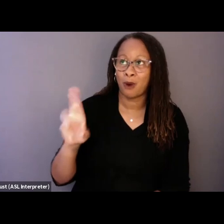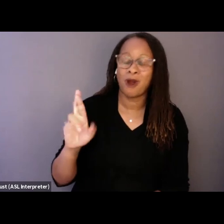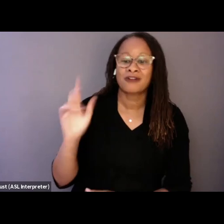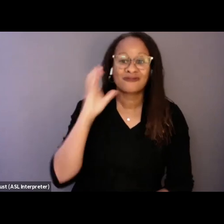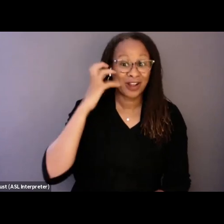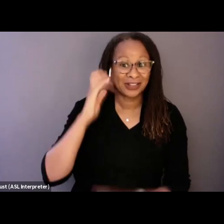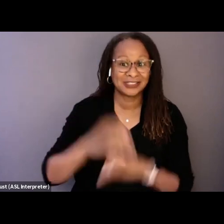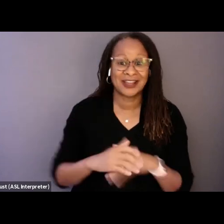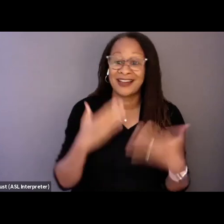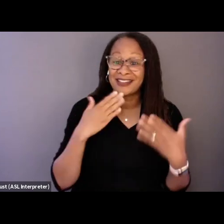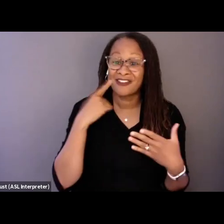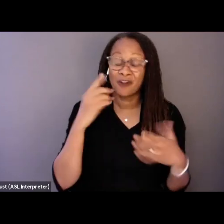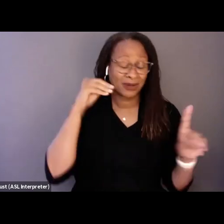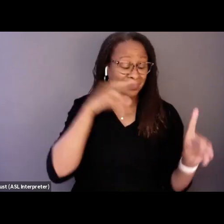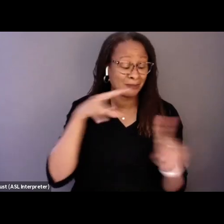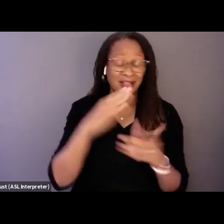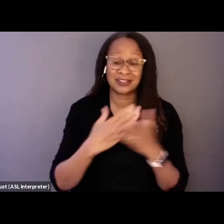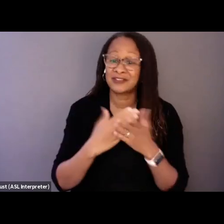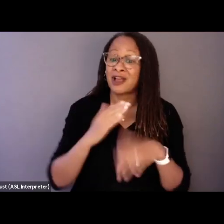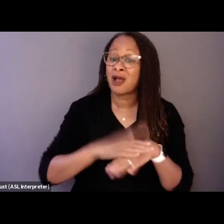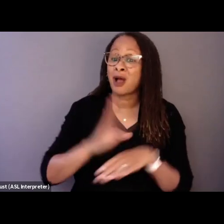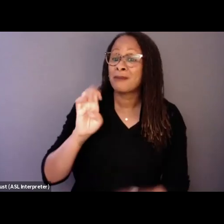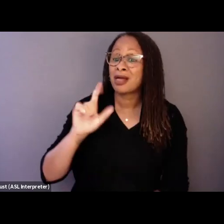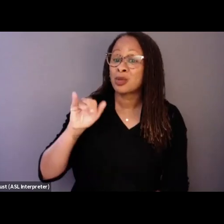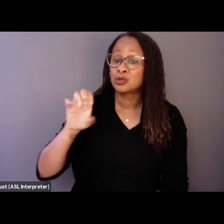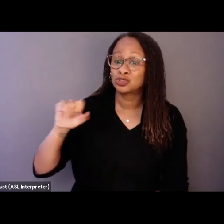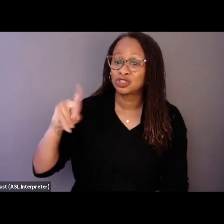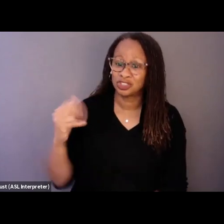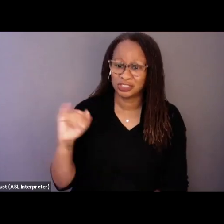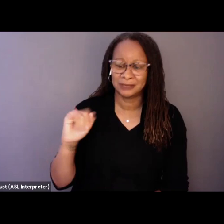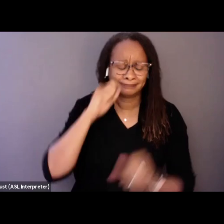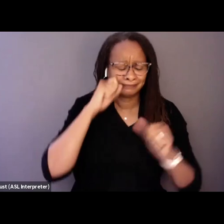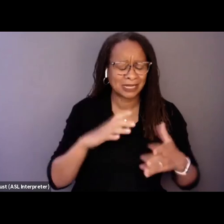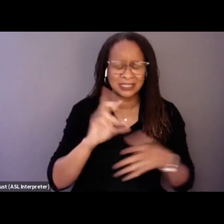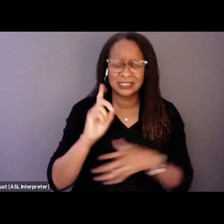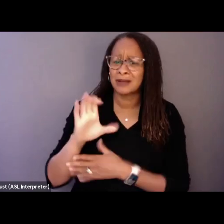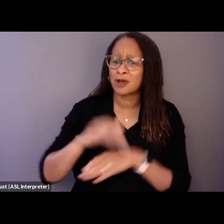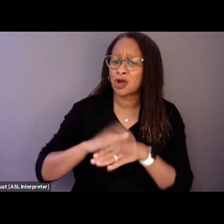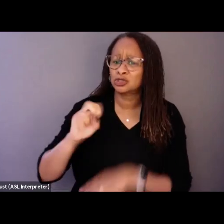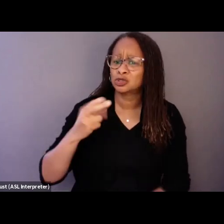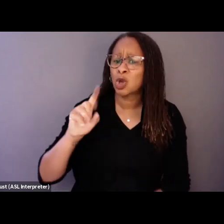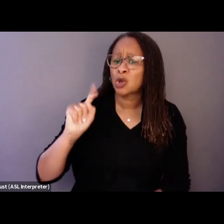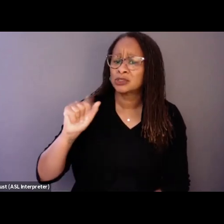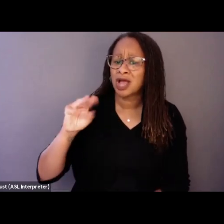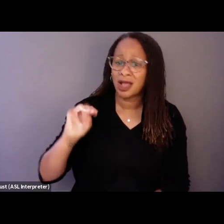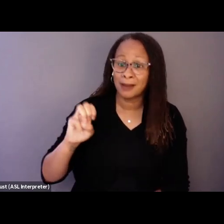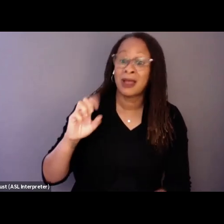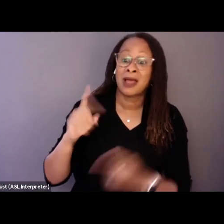The Emmy Awards spotlight series panel on Belushi. An extraordinary documentary and showtime about the man whose name really defines a generation